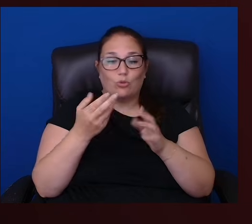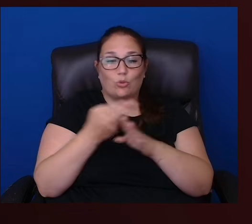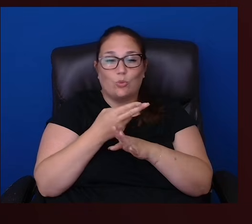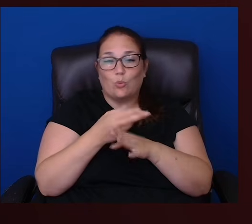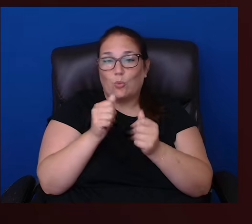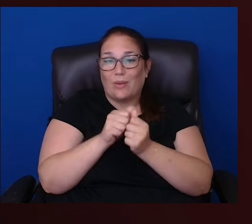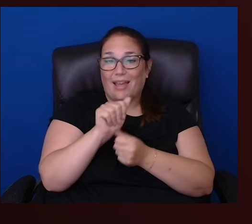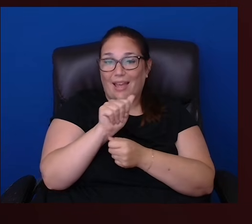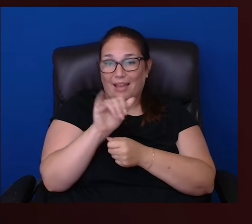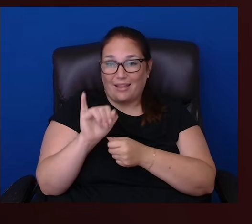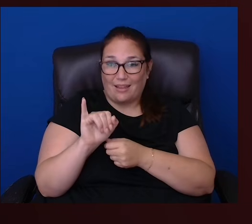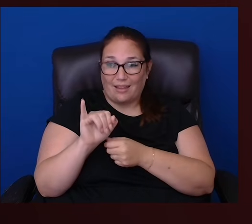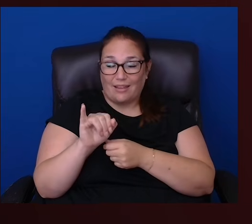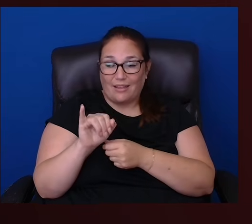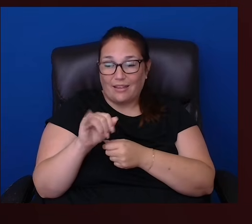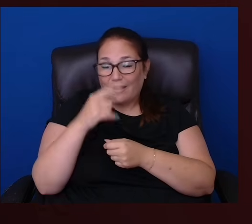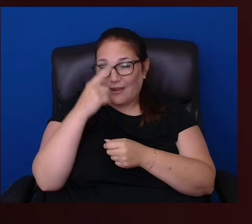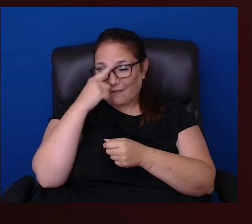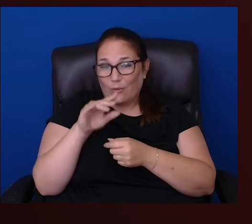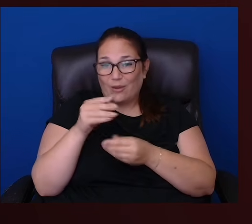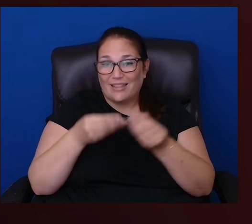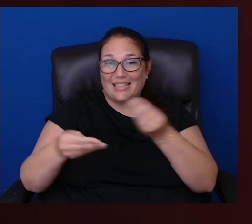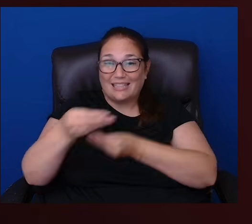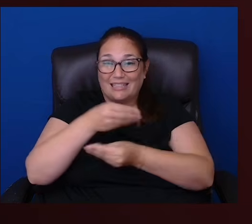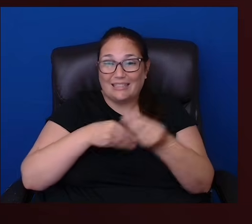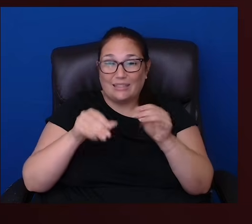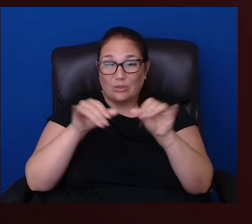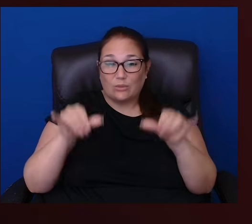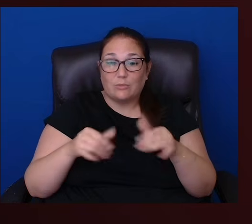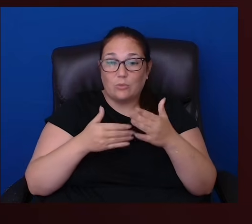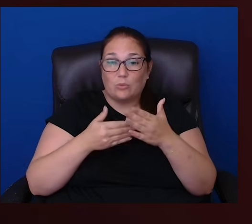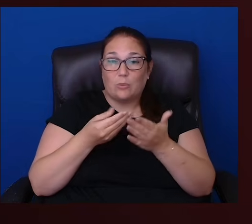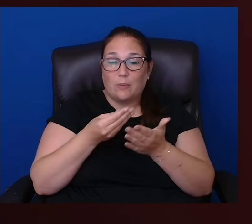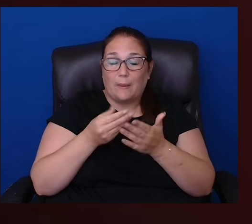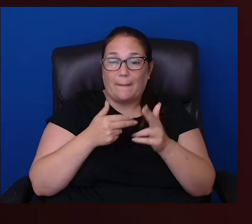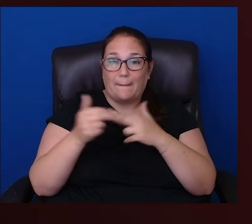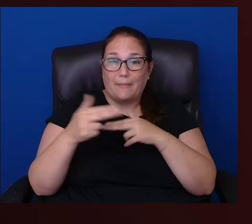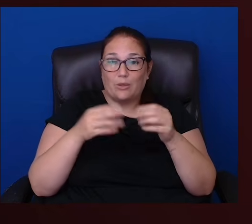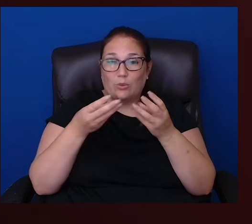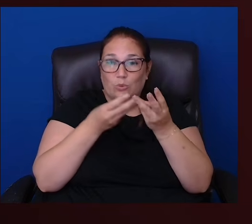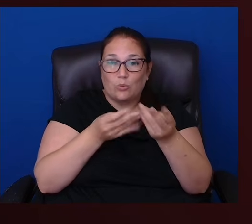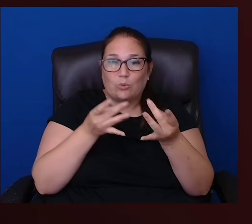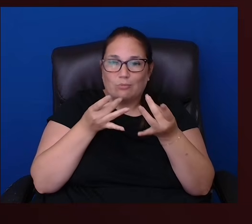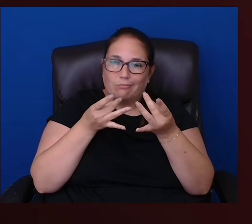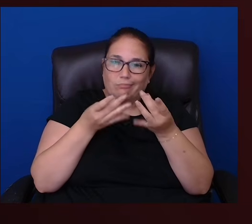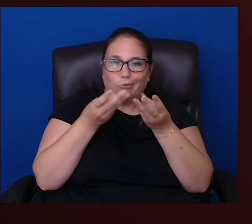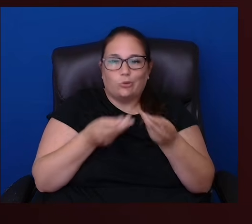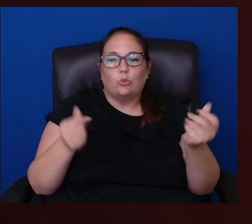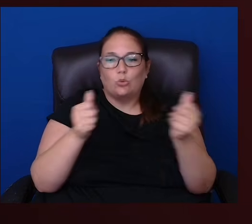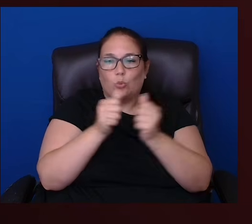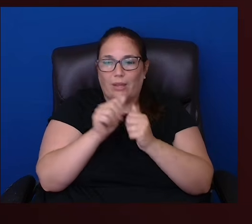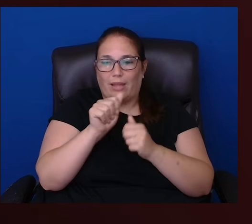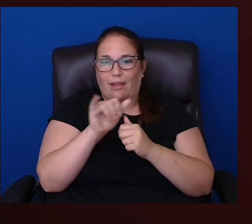and for the ecosystem to build solutions on AI. And we'll dive into that a little bit more.